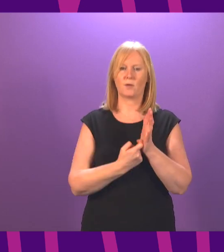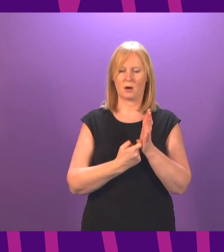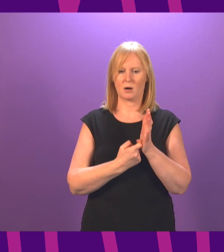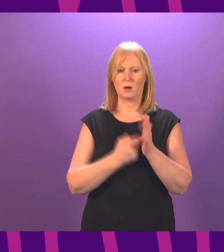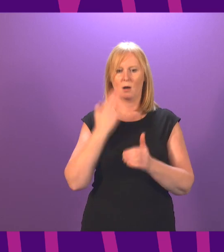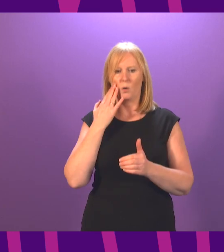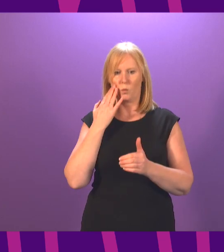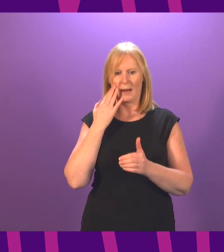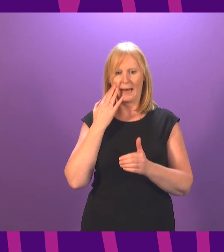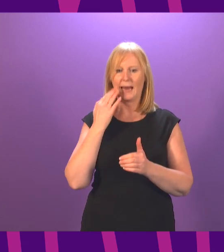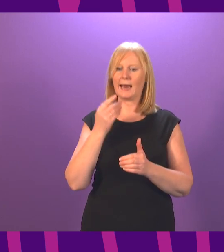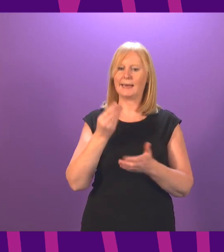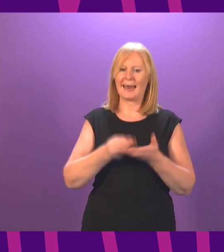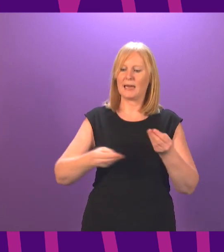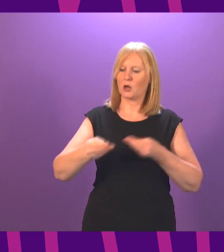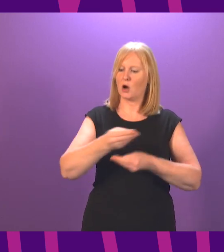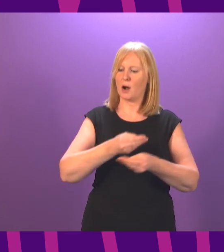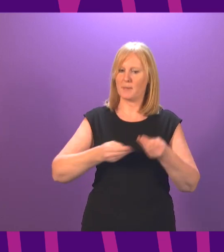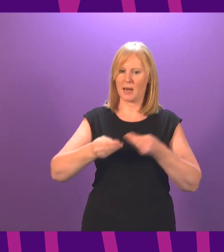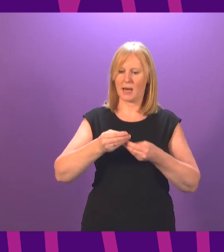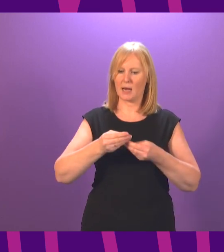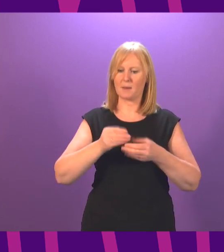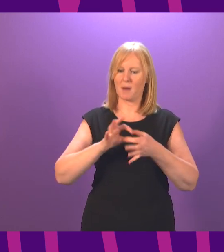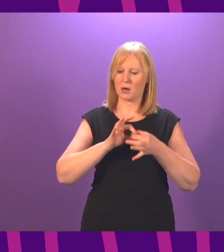partnership is broken. However, by this time next year, the First Minister wants to have